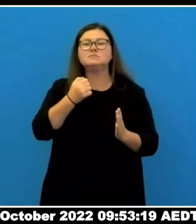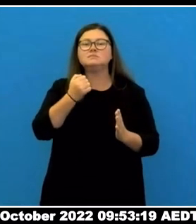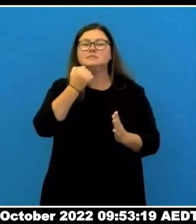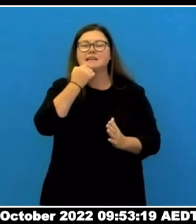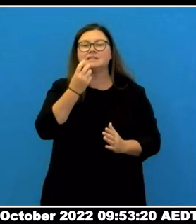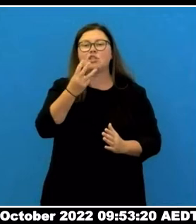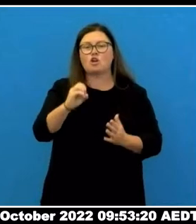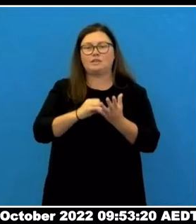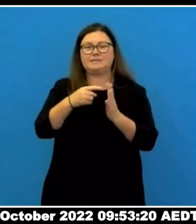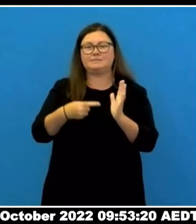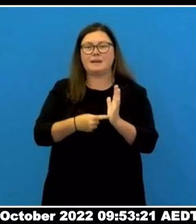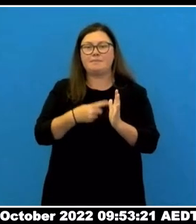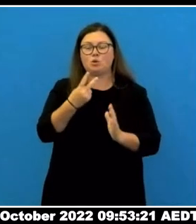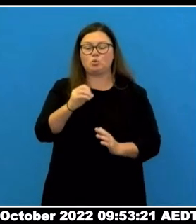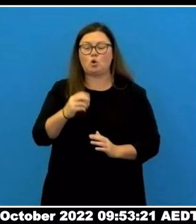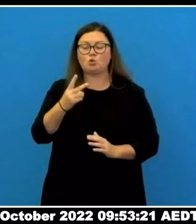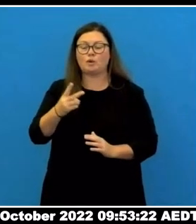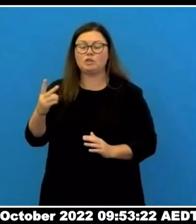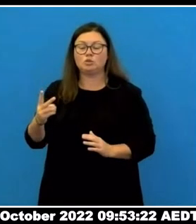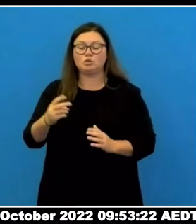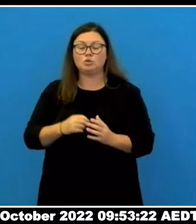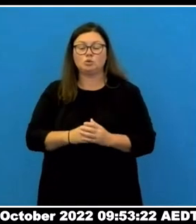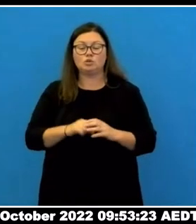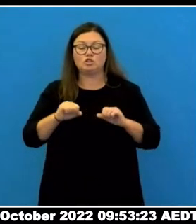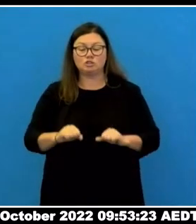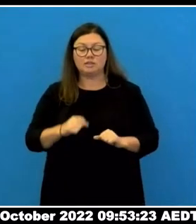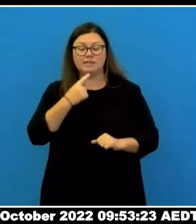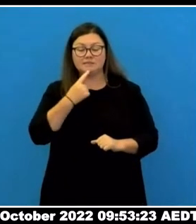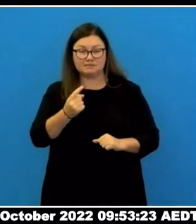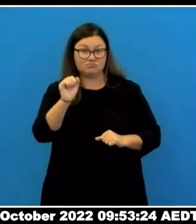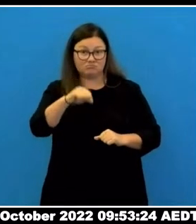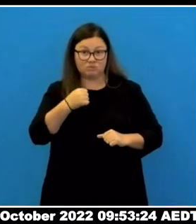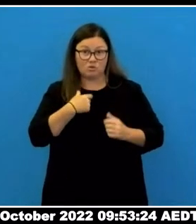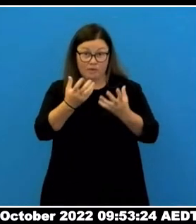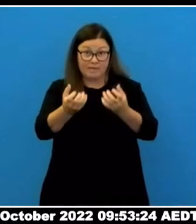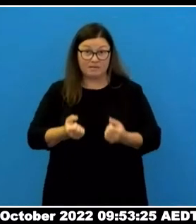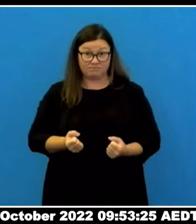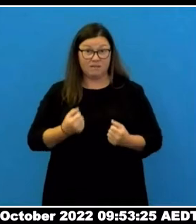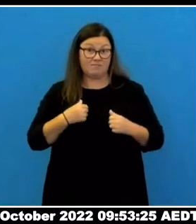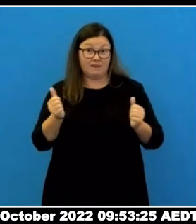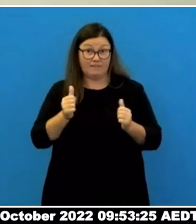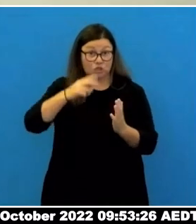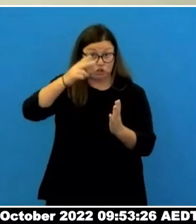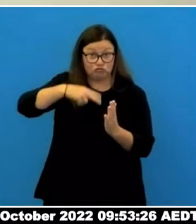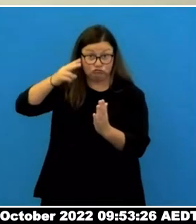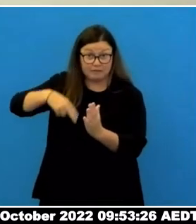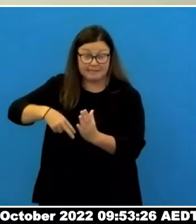Yes, we have that and we have had the opportunity to read it. Thank you very much. Yes. And are there any changes that you wish to make to that statement?